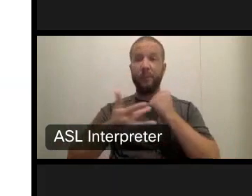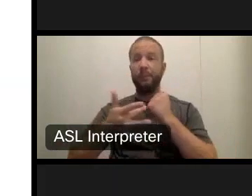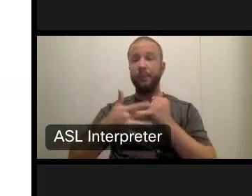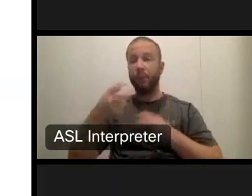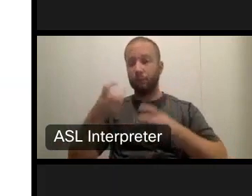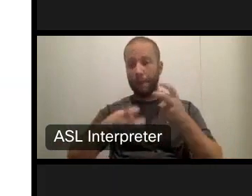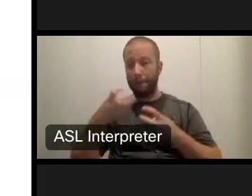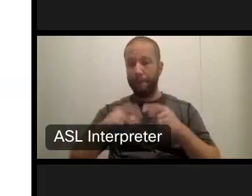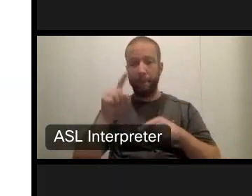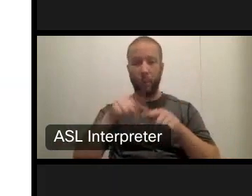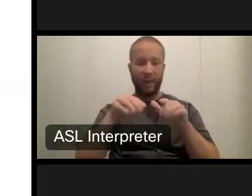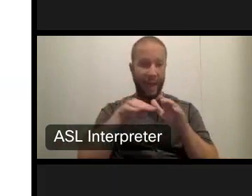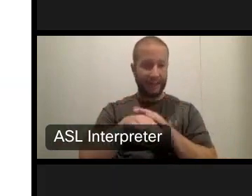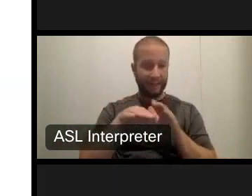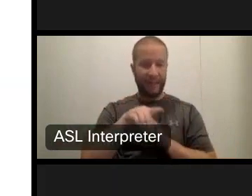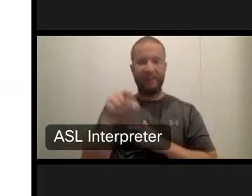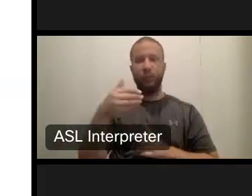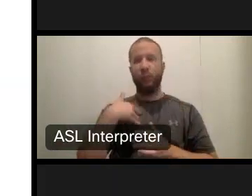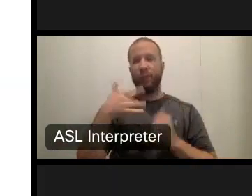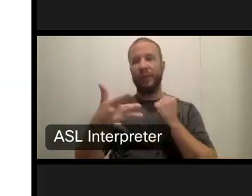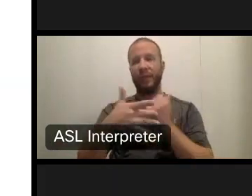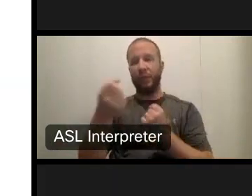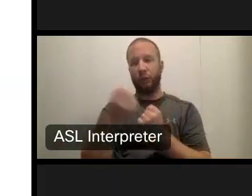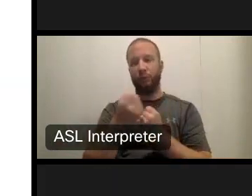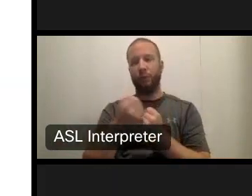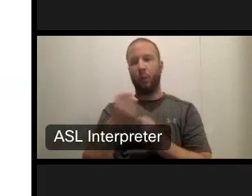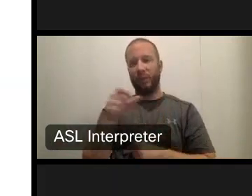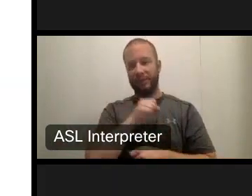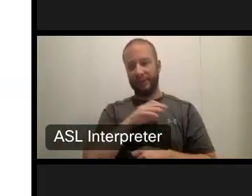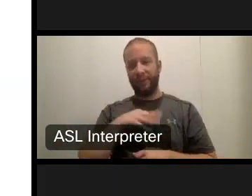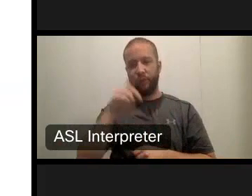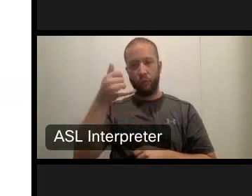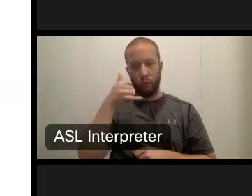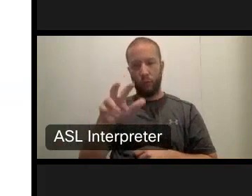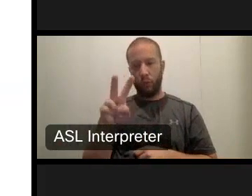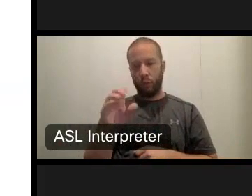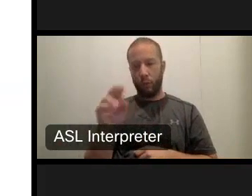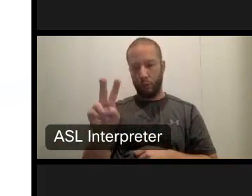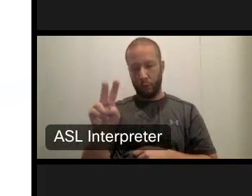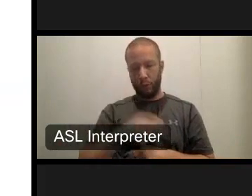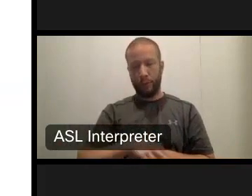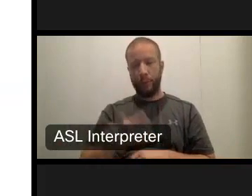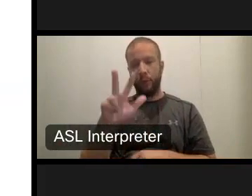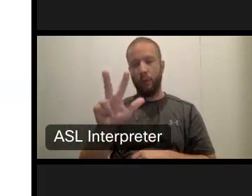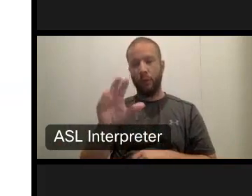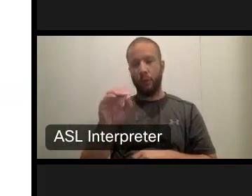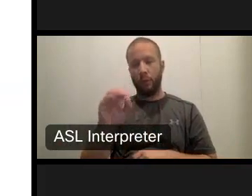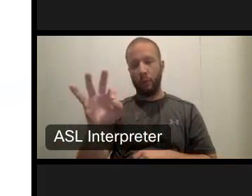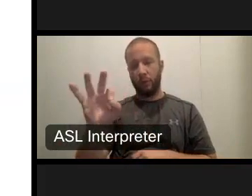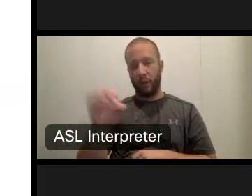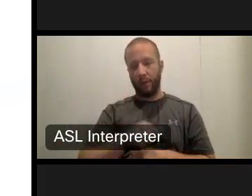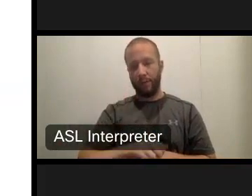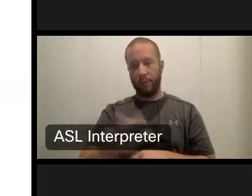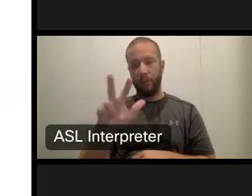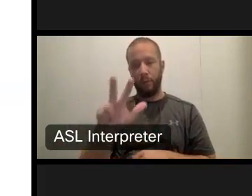difficulties there's technical support during this meeting please call 202-309-3491